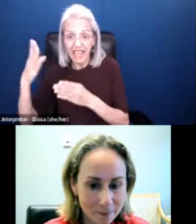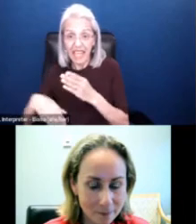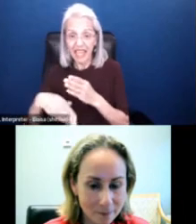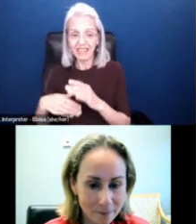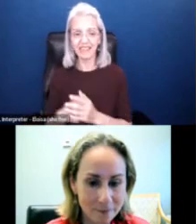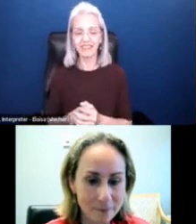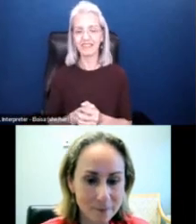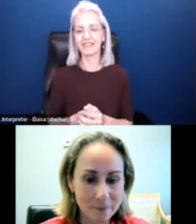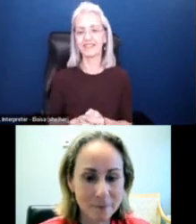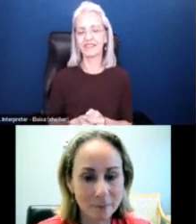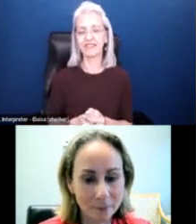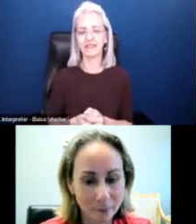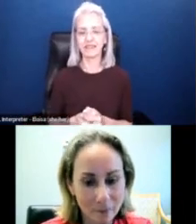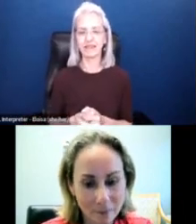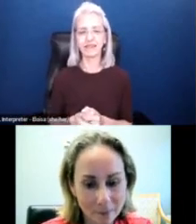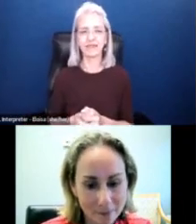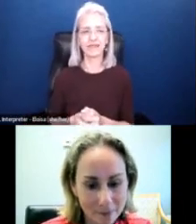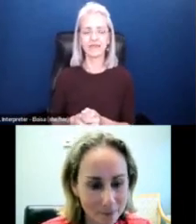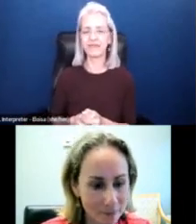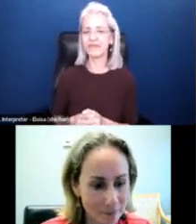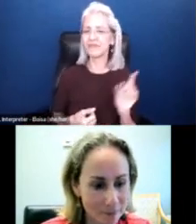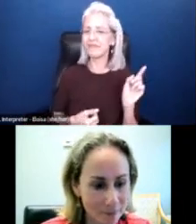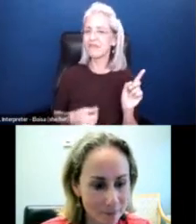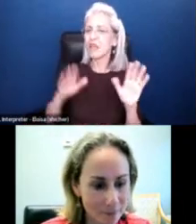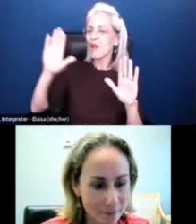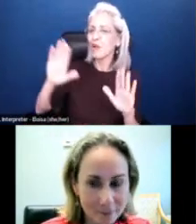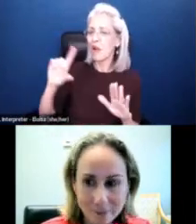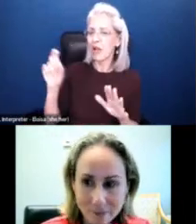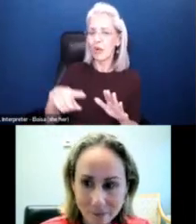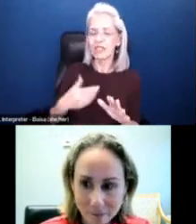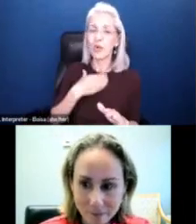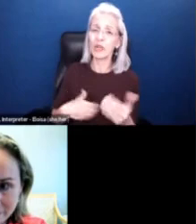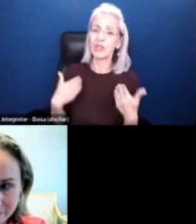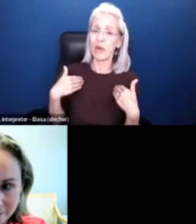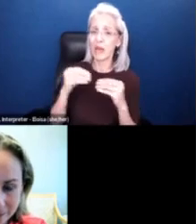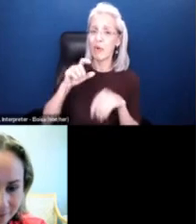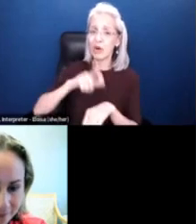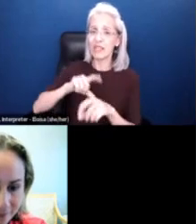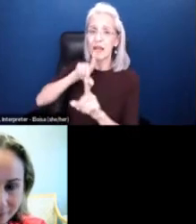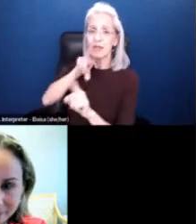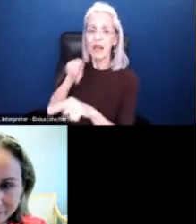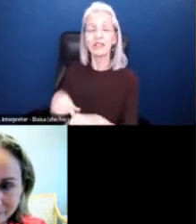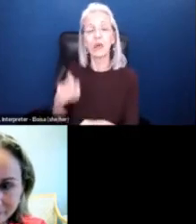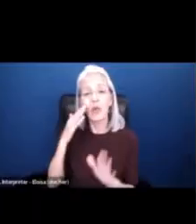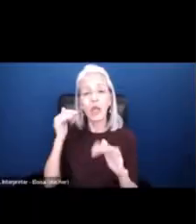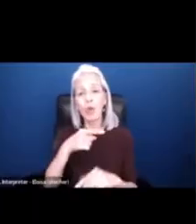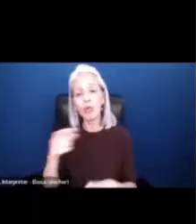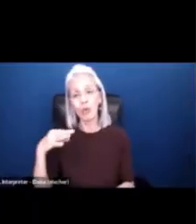Maria Crowley: Break questions. I wish we had more time for that. Thank you so much. We hope this has been beneficial for you. I want to say thank you